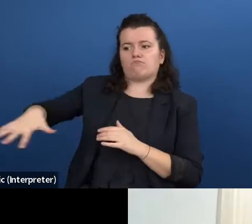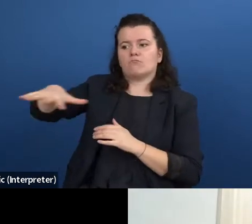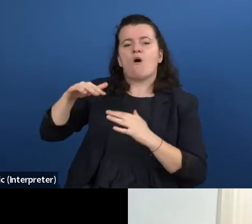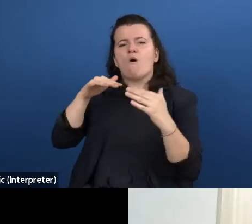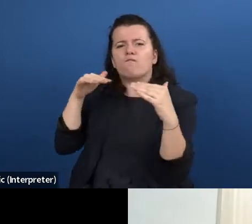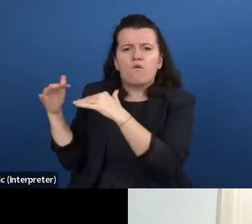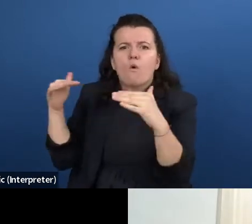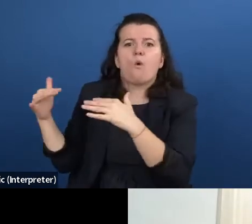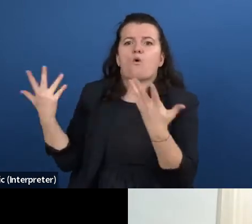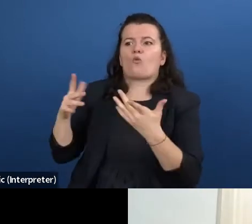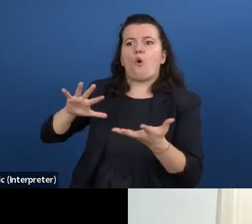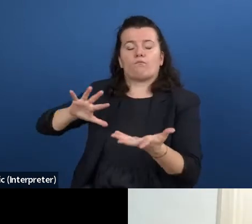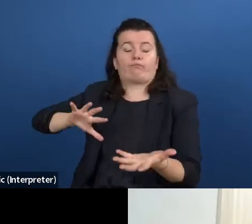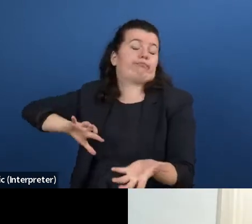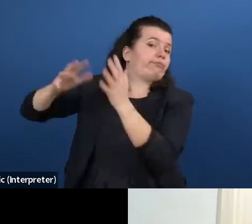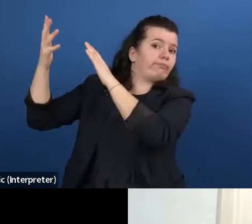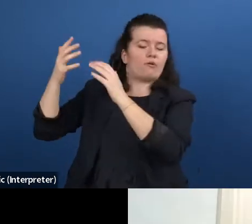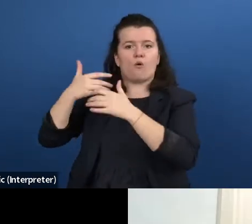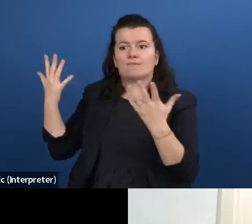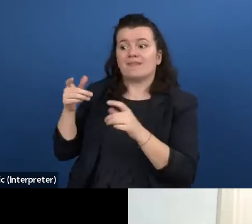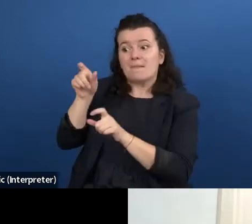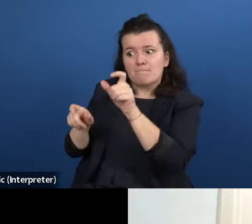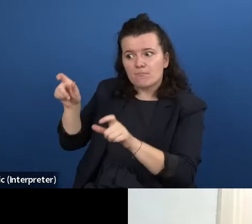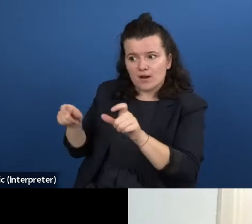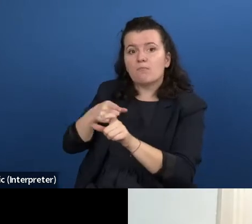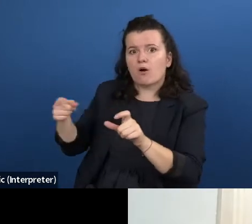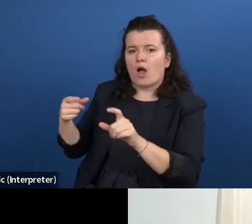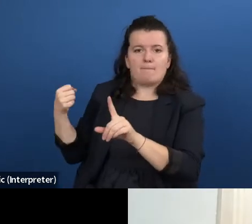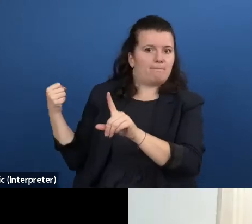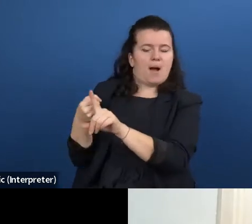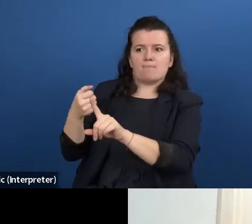of sexual violence affecting women and girls with disabilities.